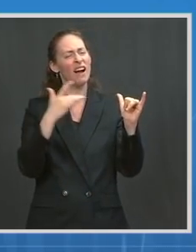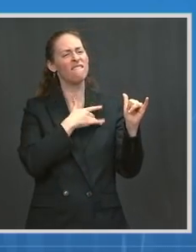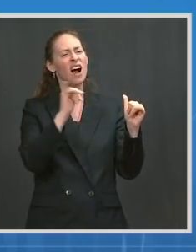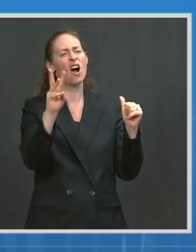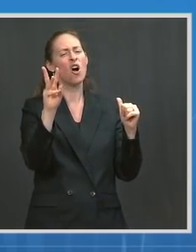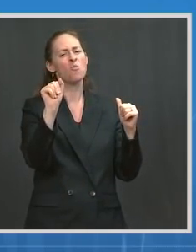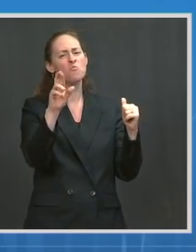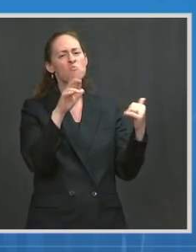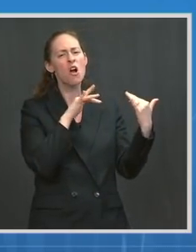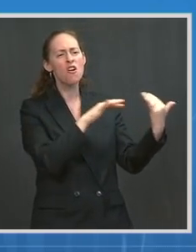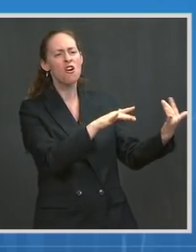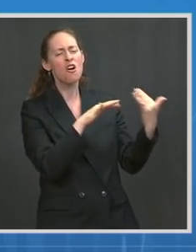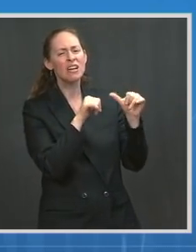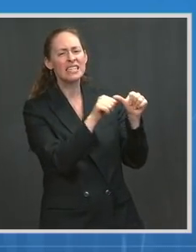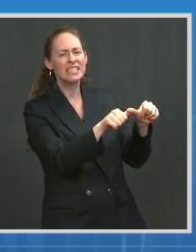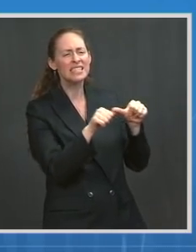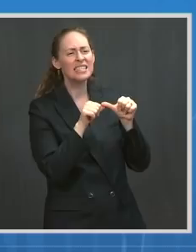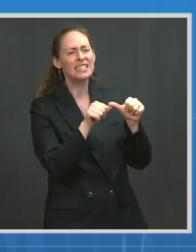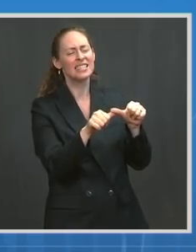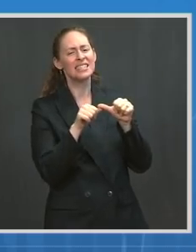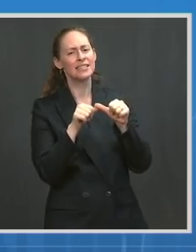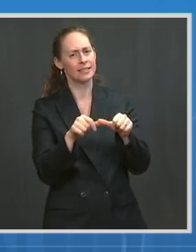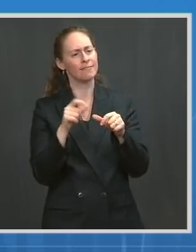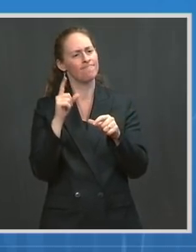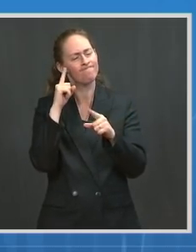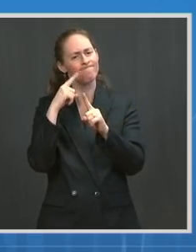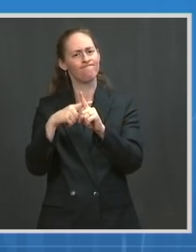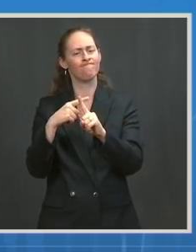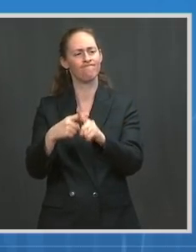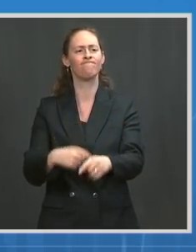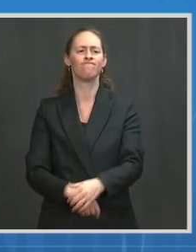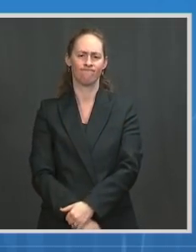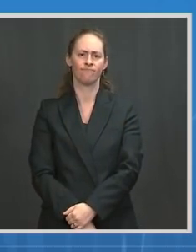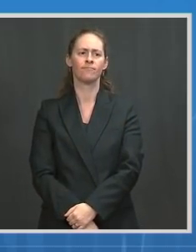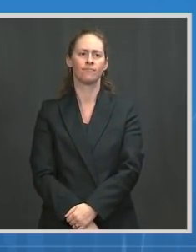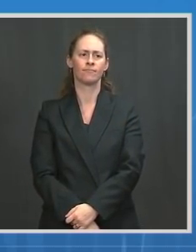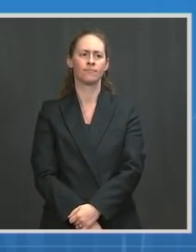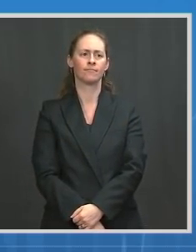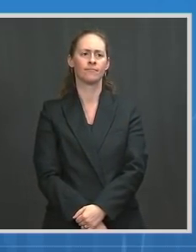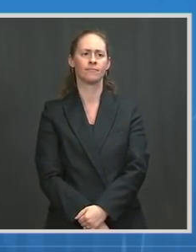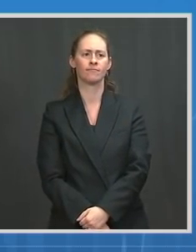Yesterday, individuals 12 through 15 years old became eligible for the Pfizer vaccine.